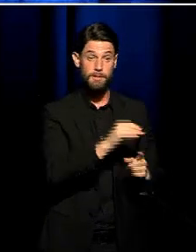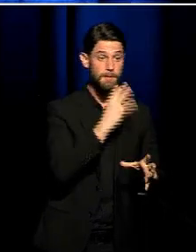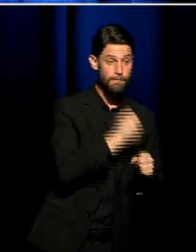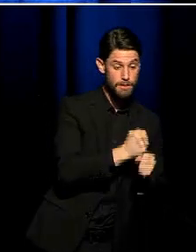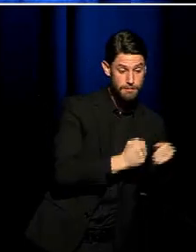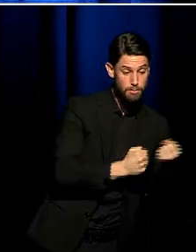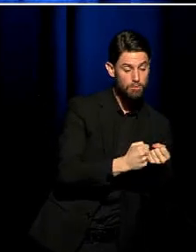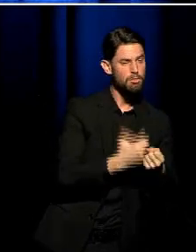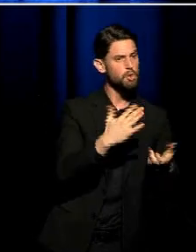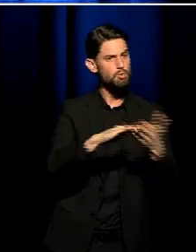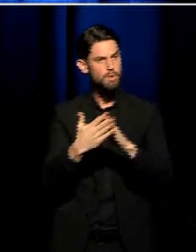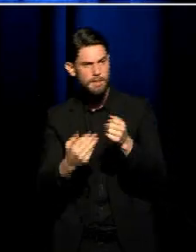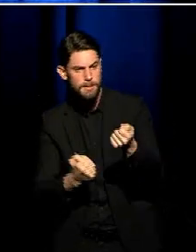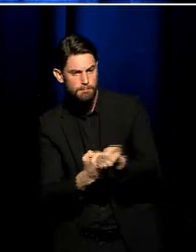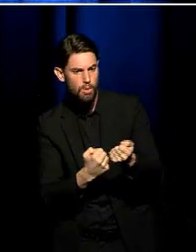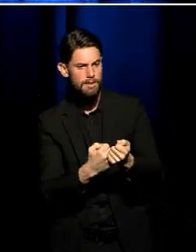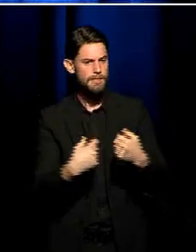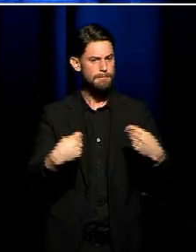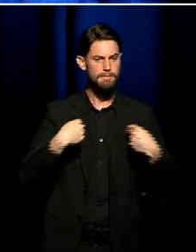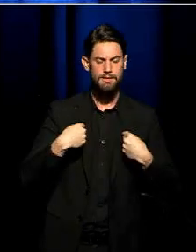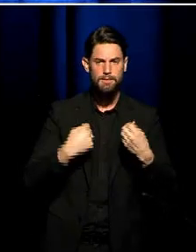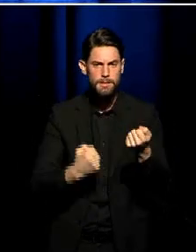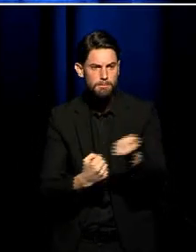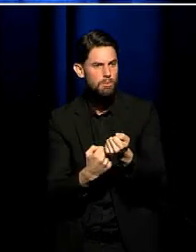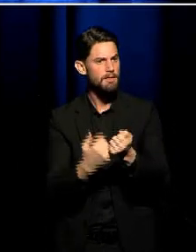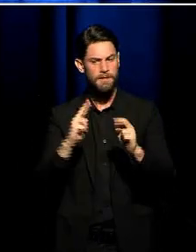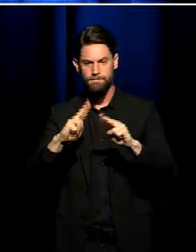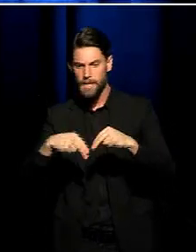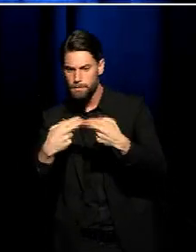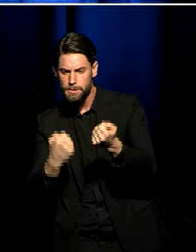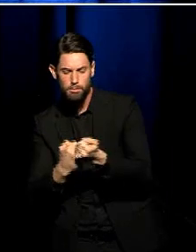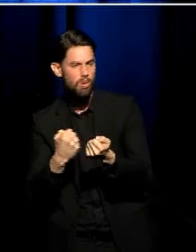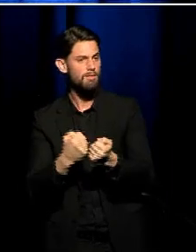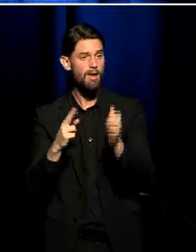with disability, including the National Disability Insurance Scheme and the NDIS